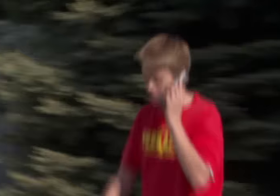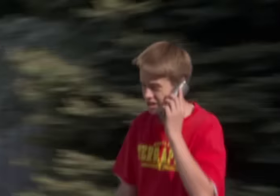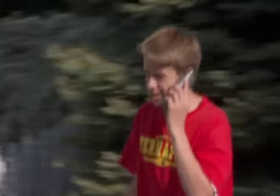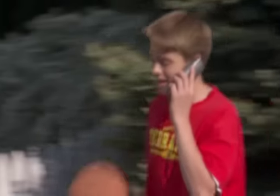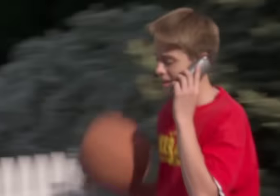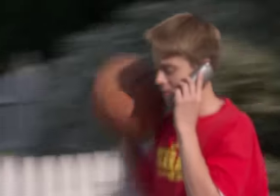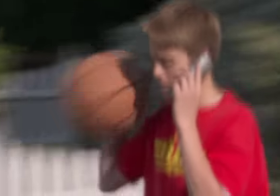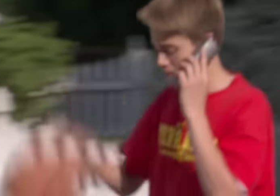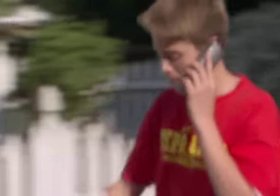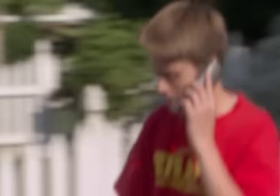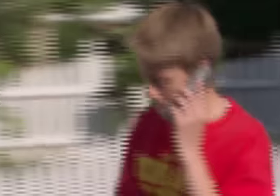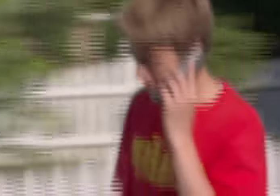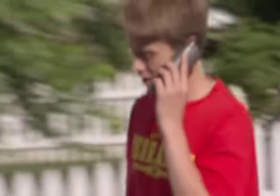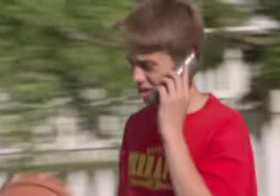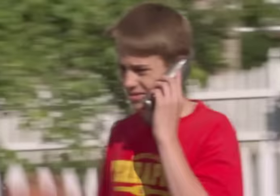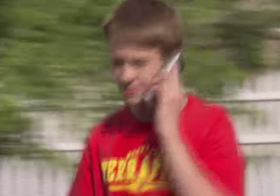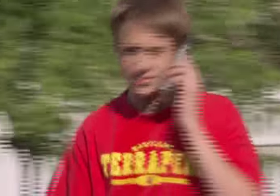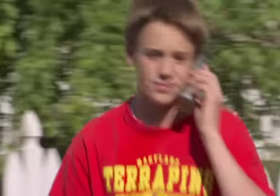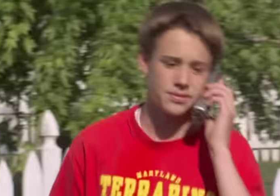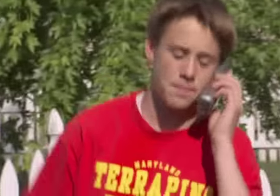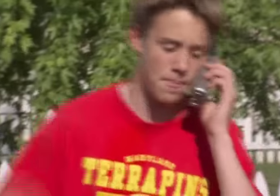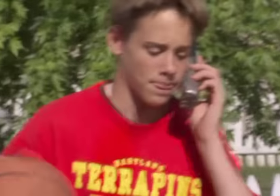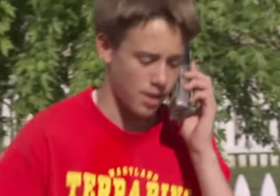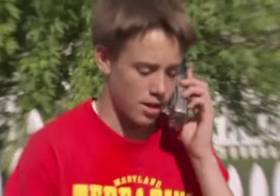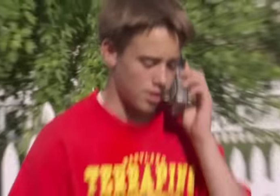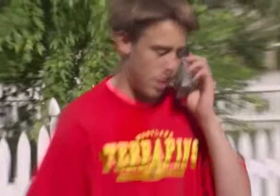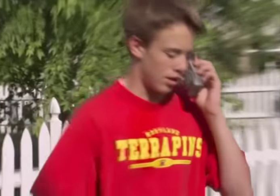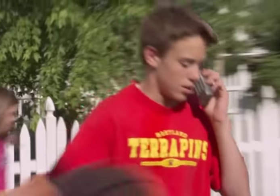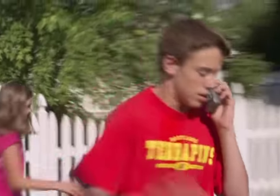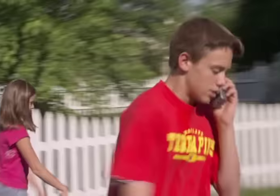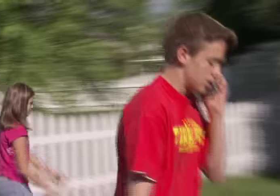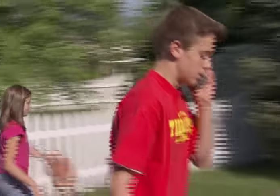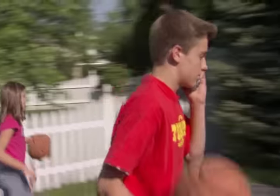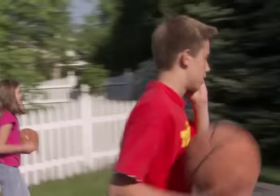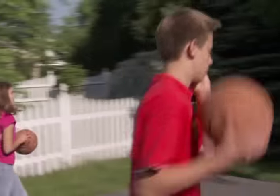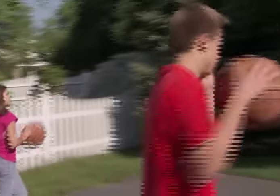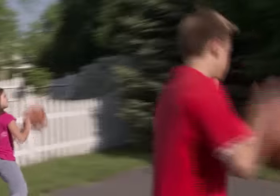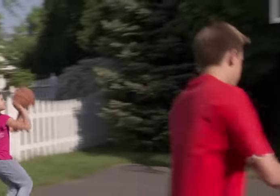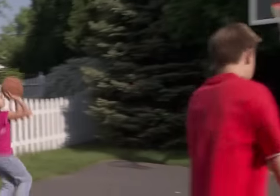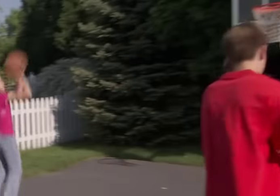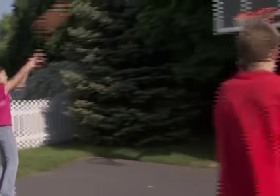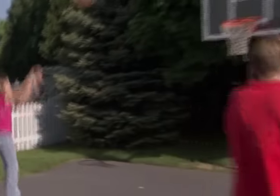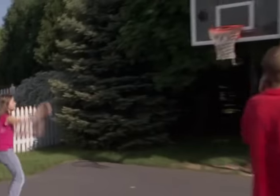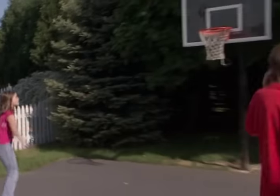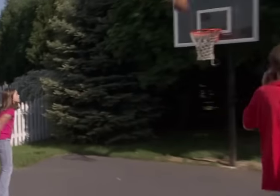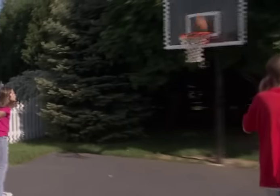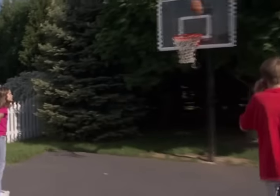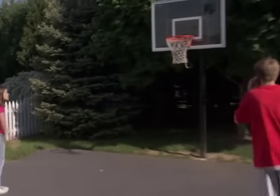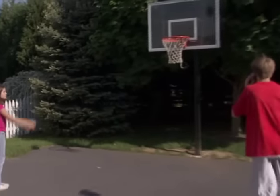He is our only hearing child. He has to sign all the time because there's no one else in the family who is hearing.